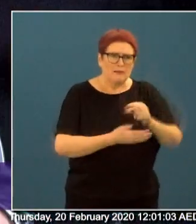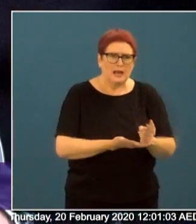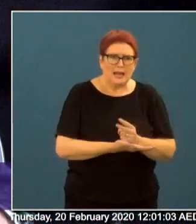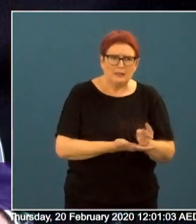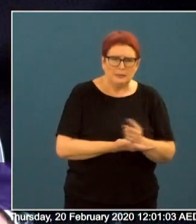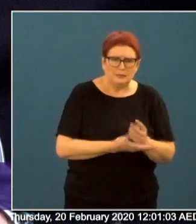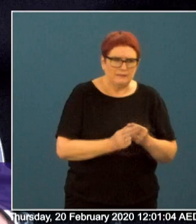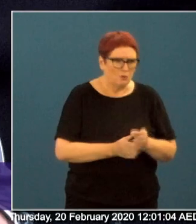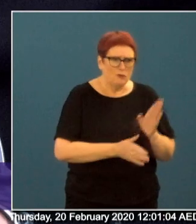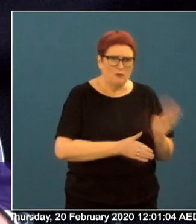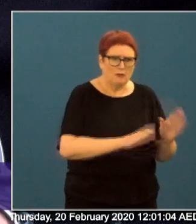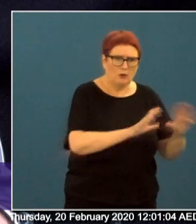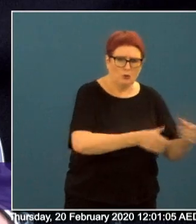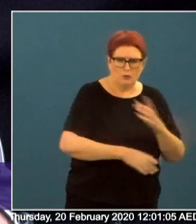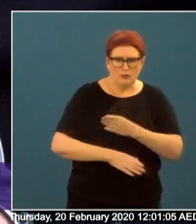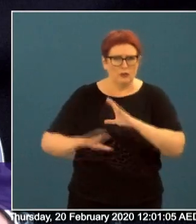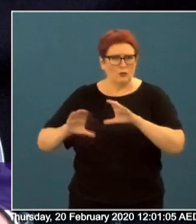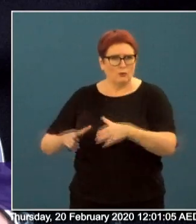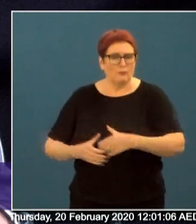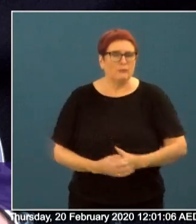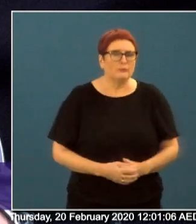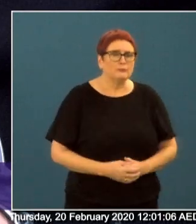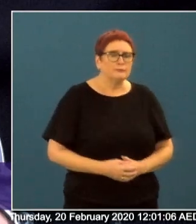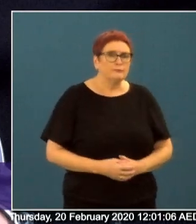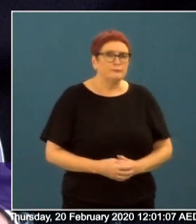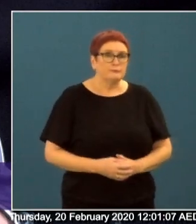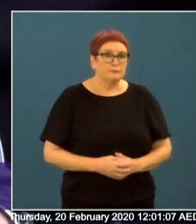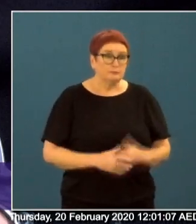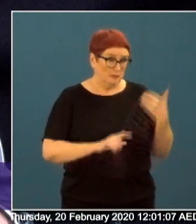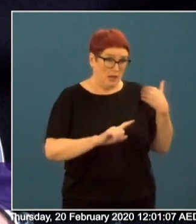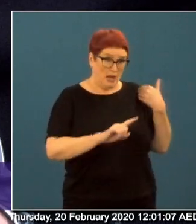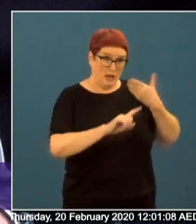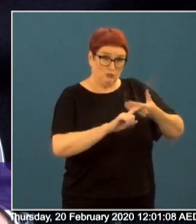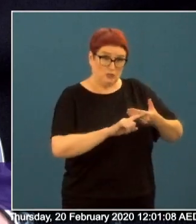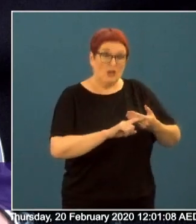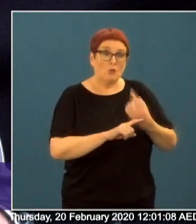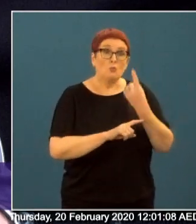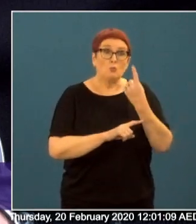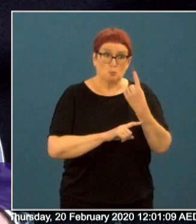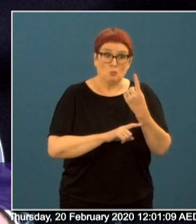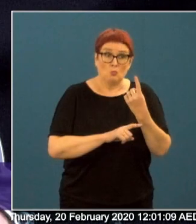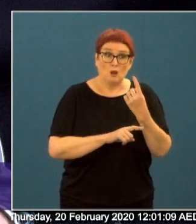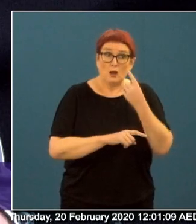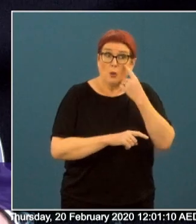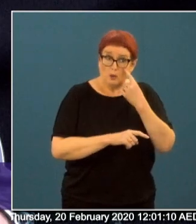And we had — we've had one witness to date where this has been a significant issue for her.